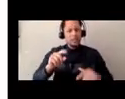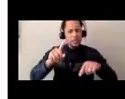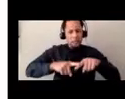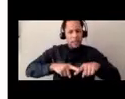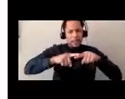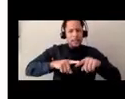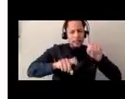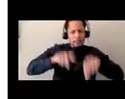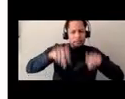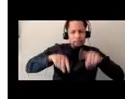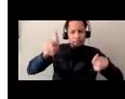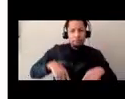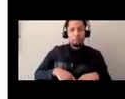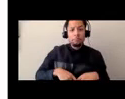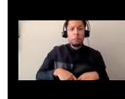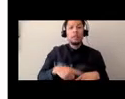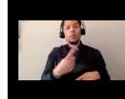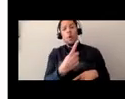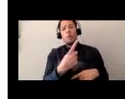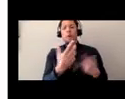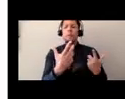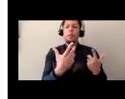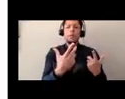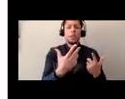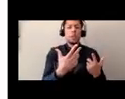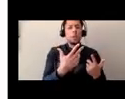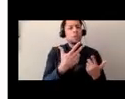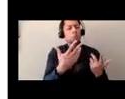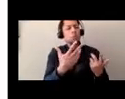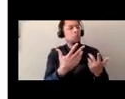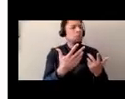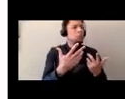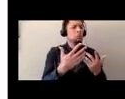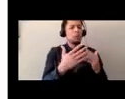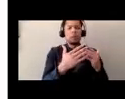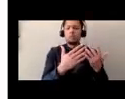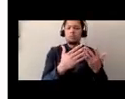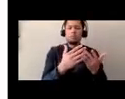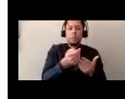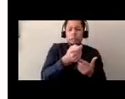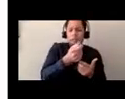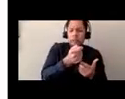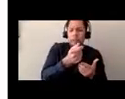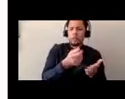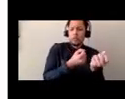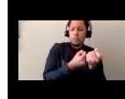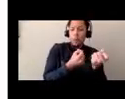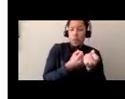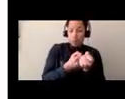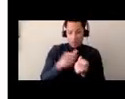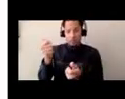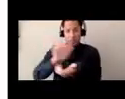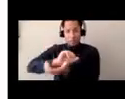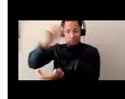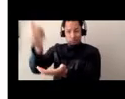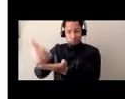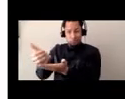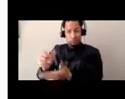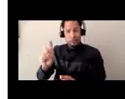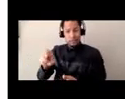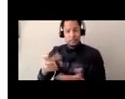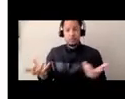Some people may need a lot So equity is looking at what people need to